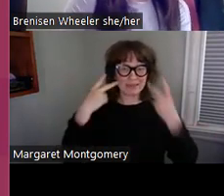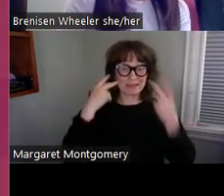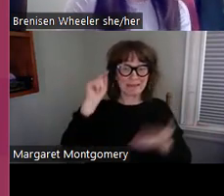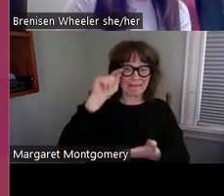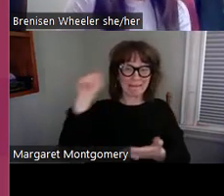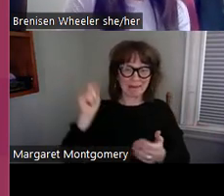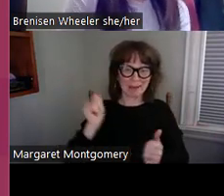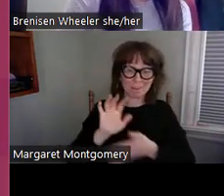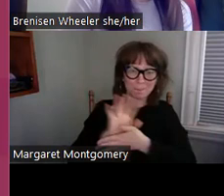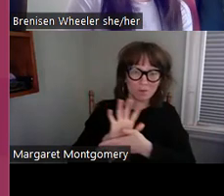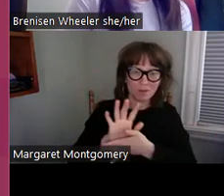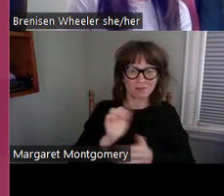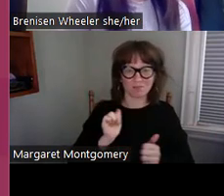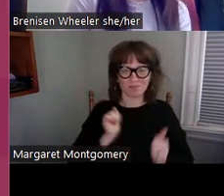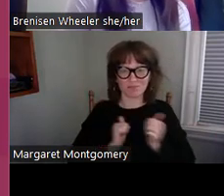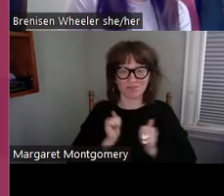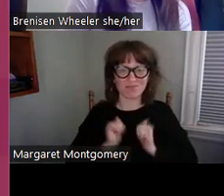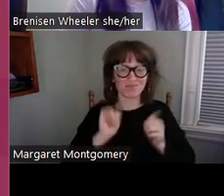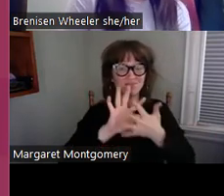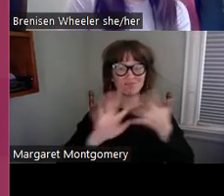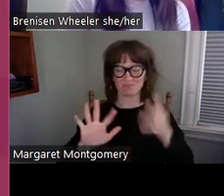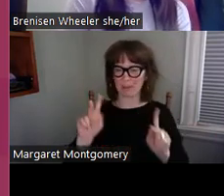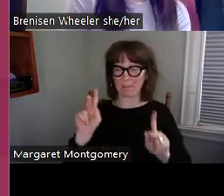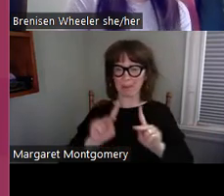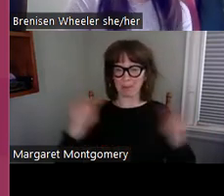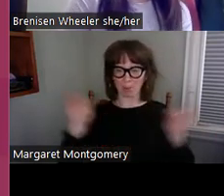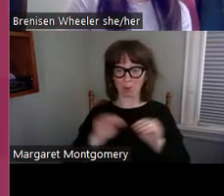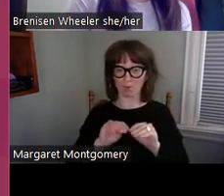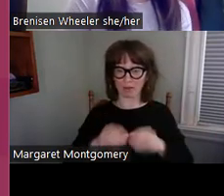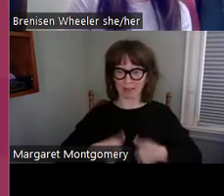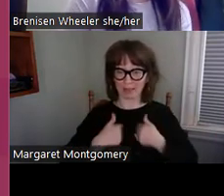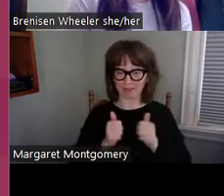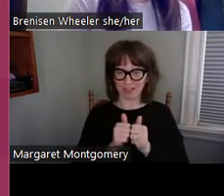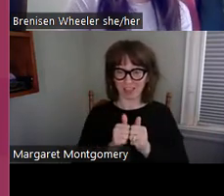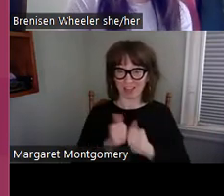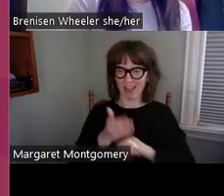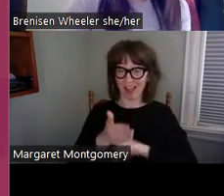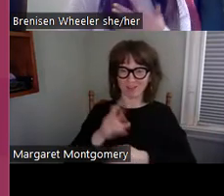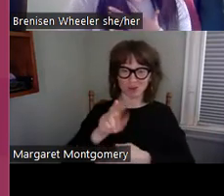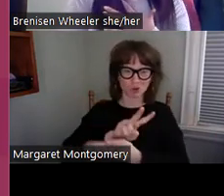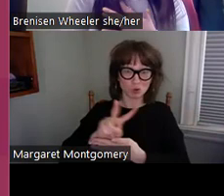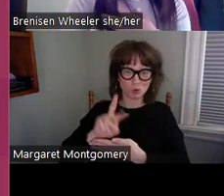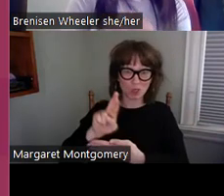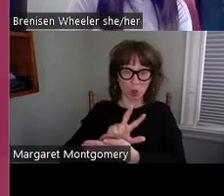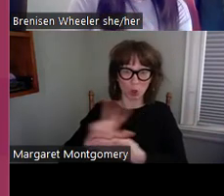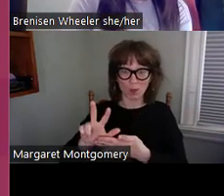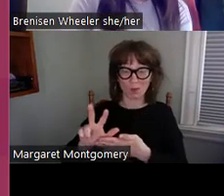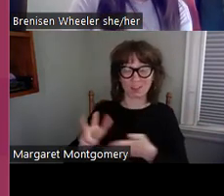in together after knowing each other for a couple of weeks, or just progressing at a very fast rate that might feel too fast for the other person.